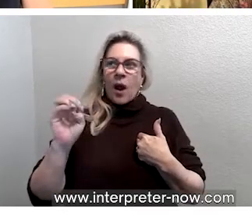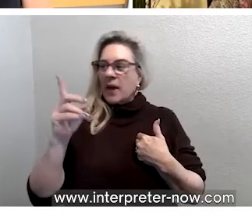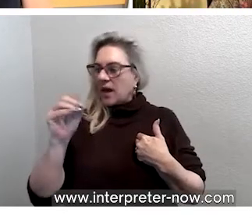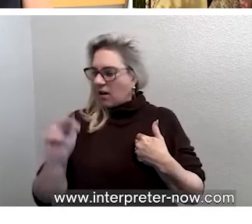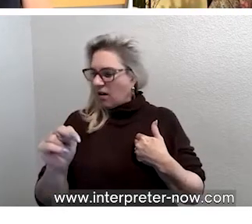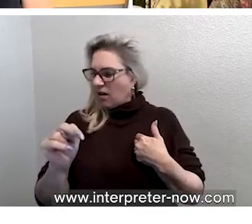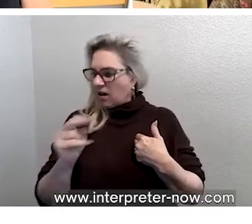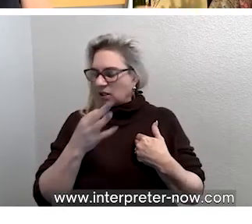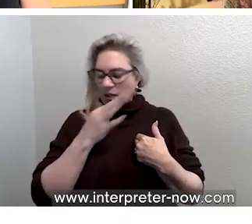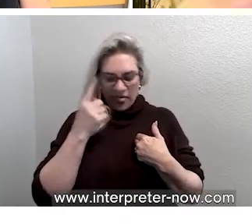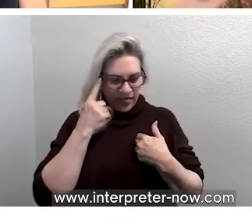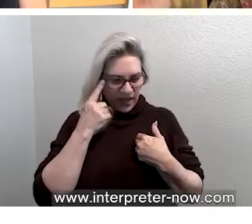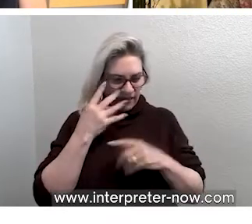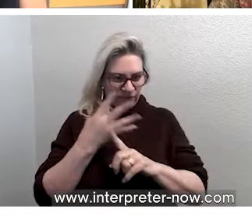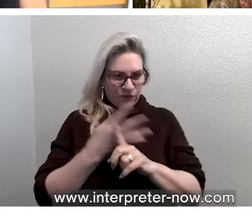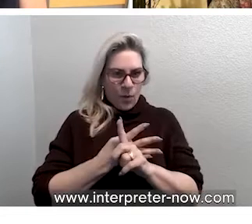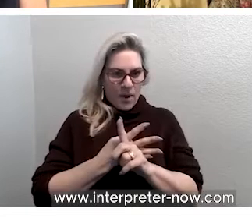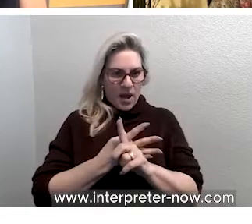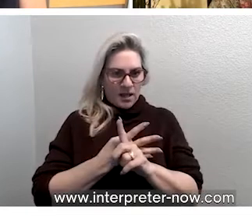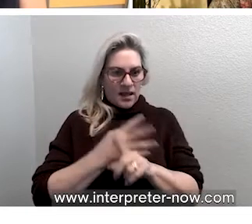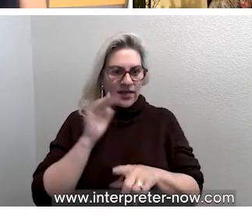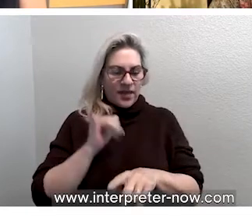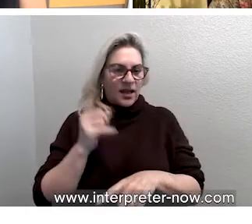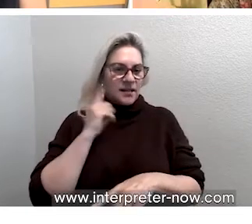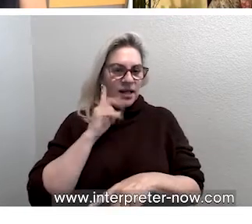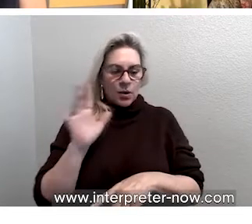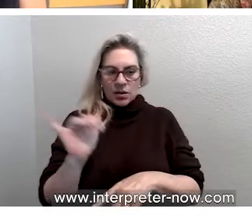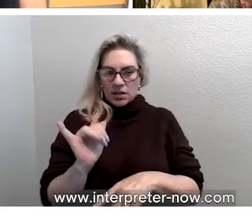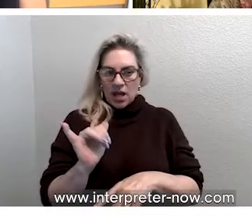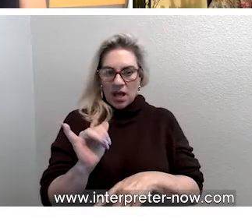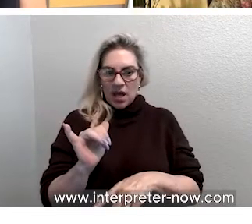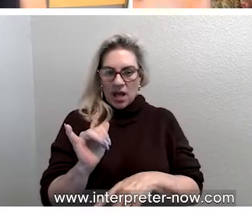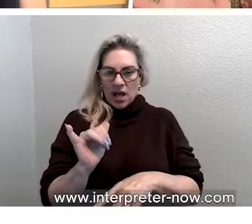I think in four months or something. That does sound like it's, you know, always away.